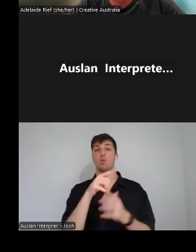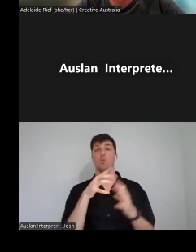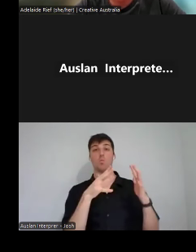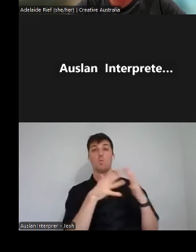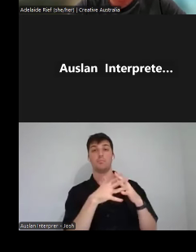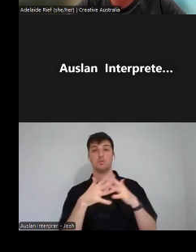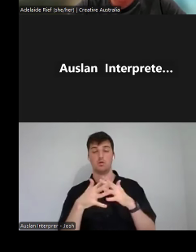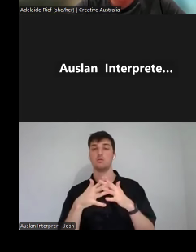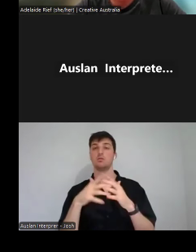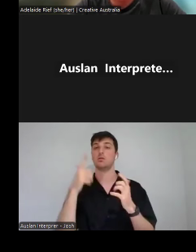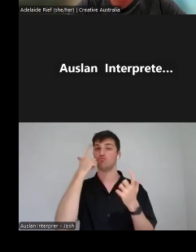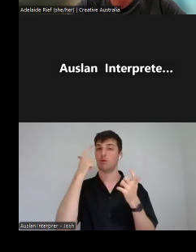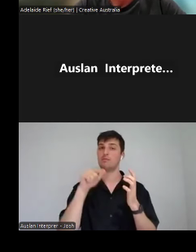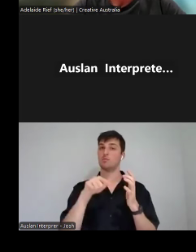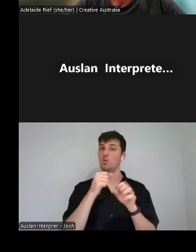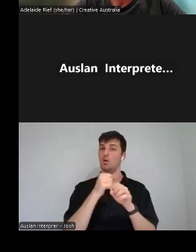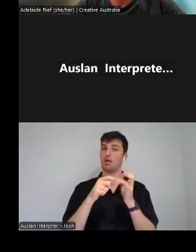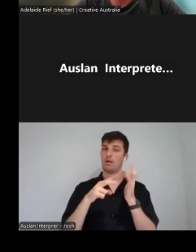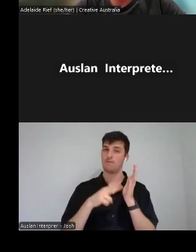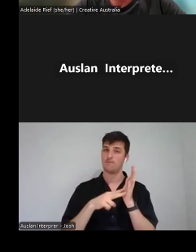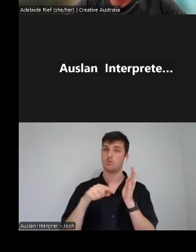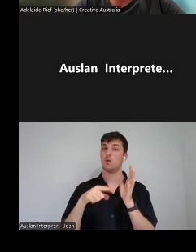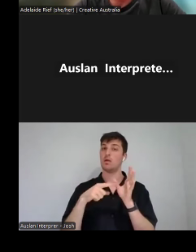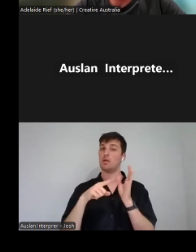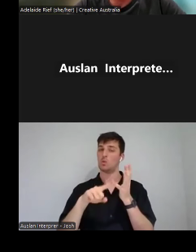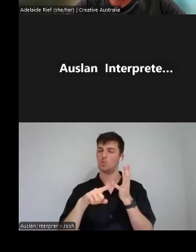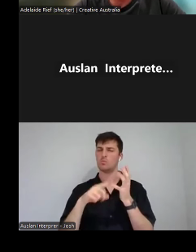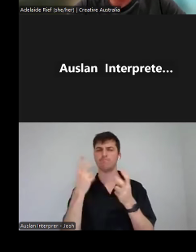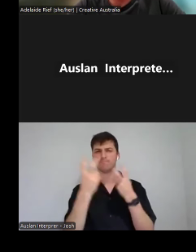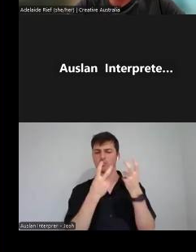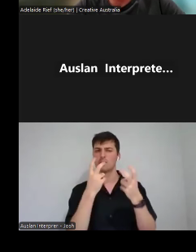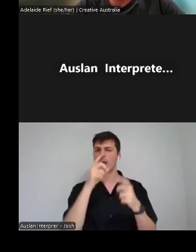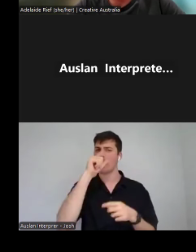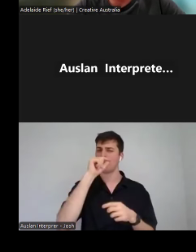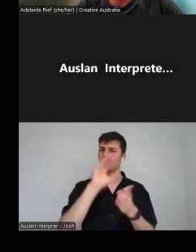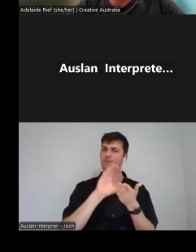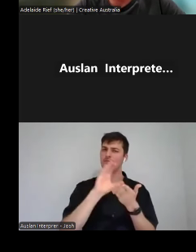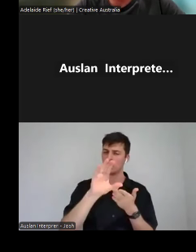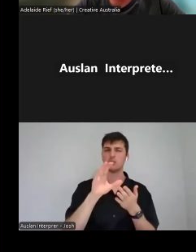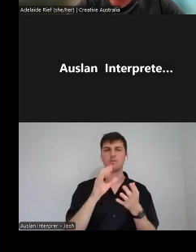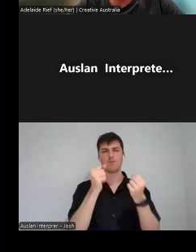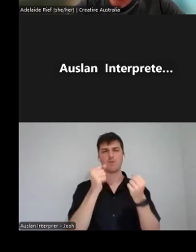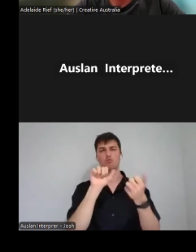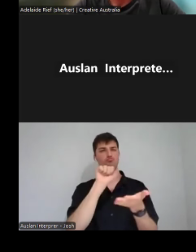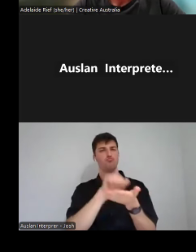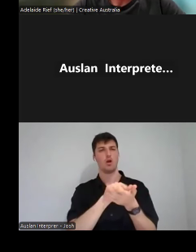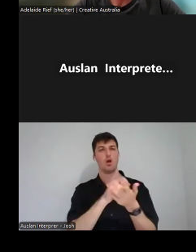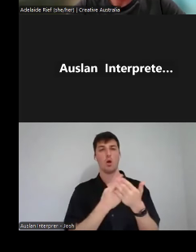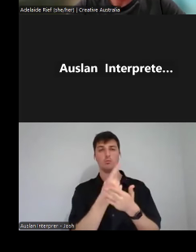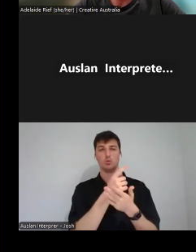www.creative.gov.au, search for capability fund to find the relevant opportunity page, scroll down